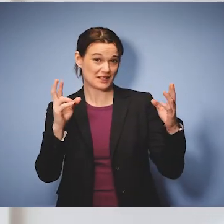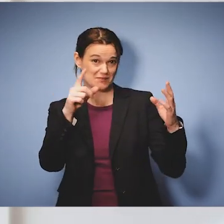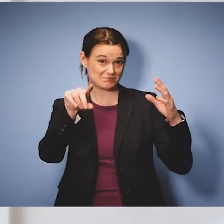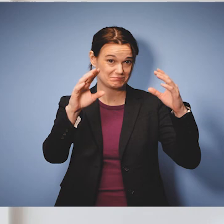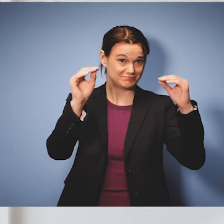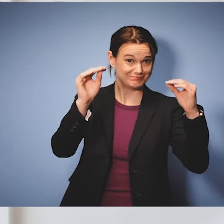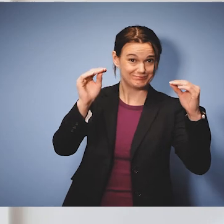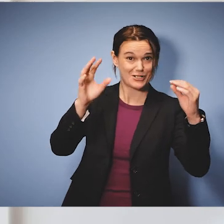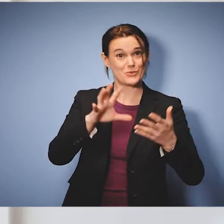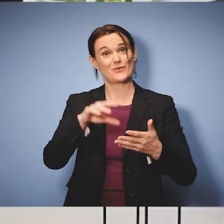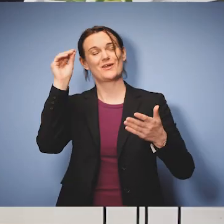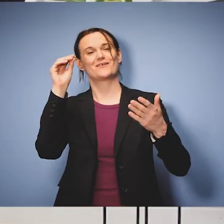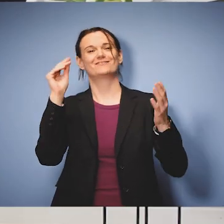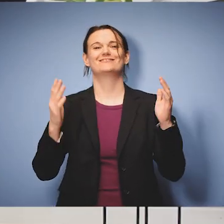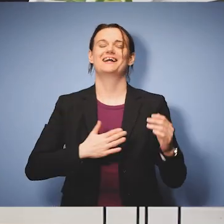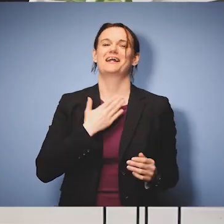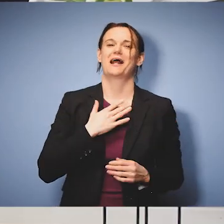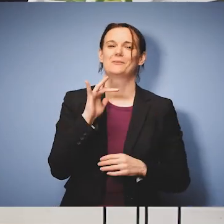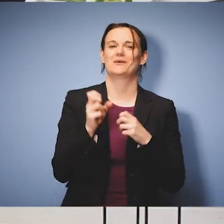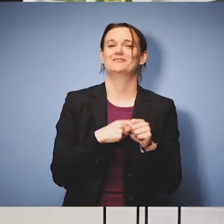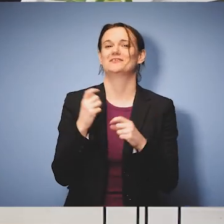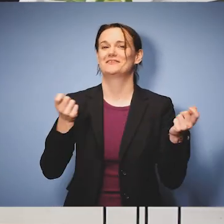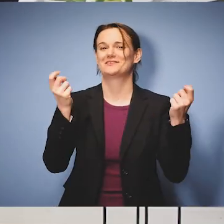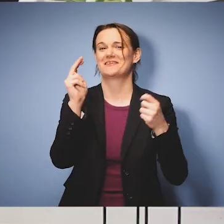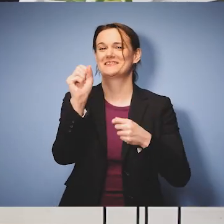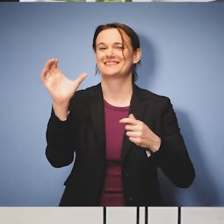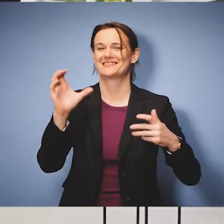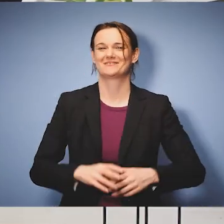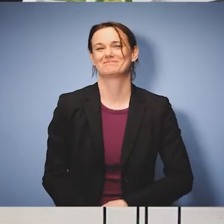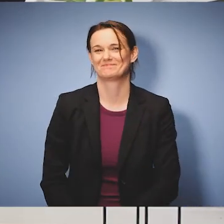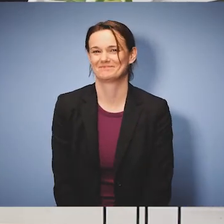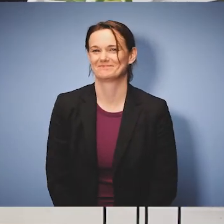that you can take something away from and maybe do it in your own home. Happy 25th anniversary, NSCC.